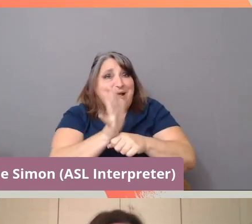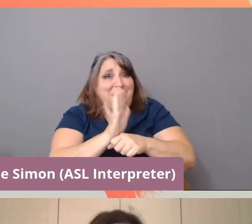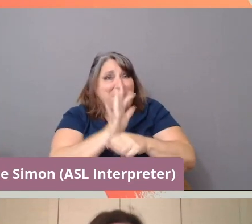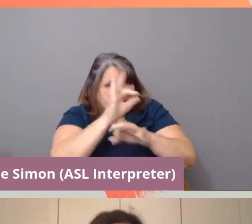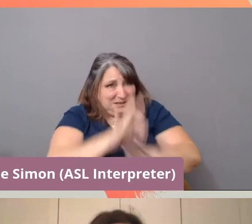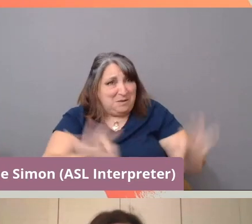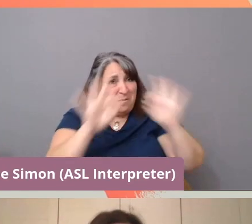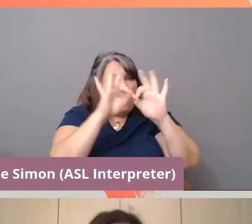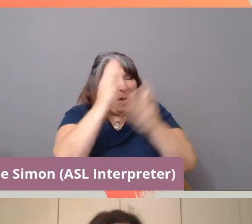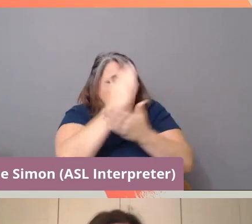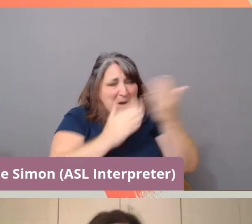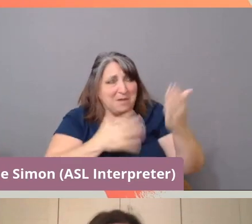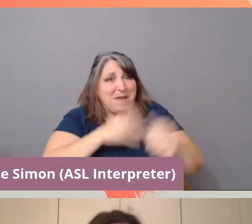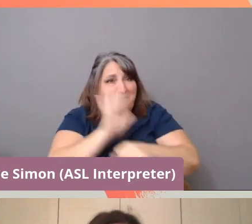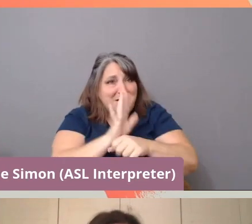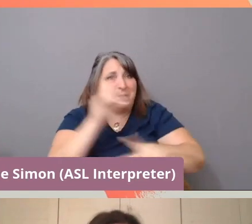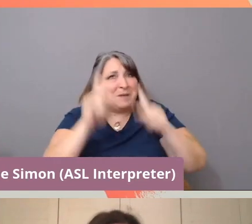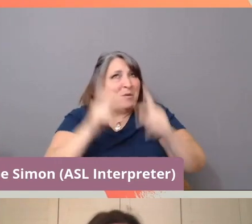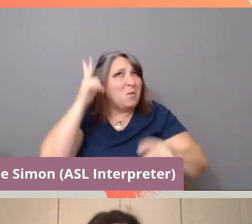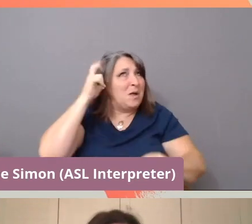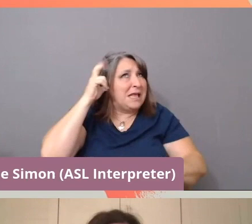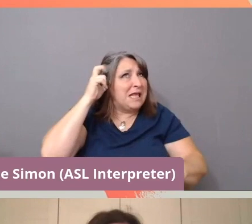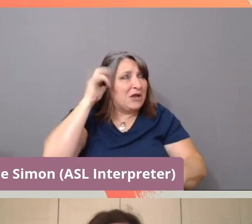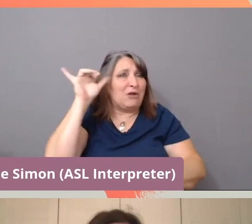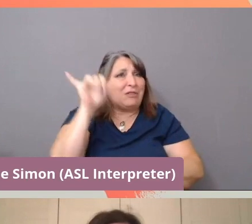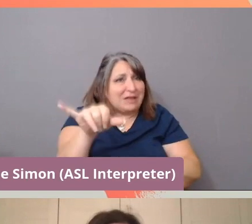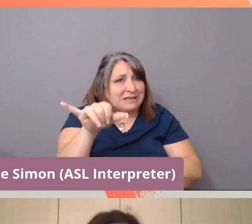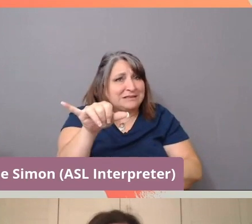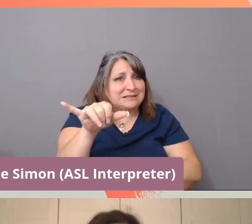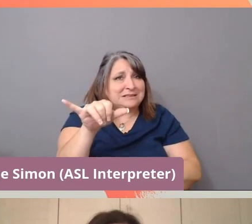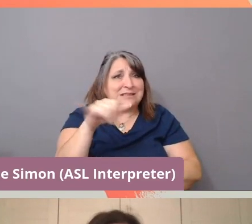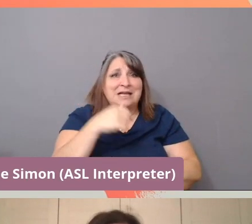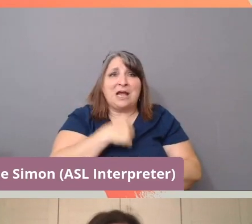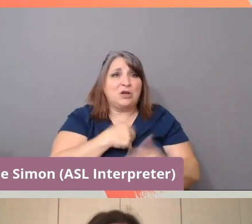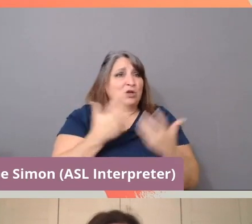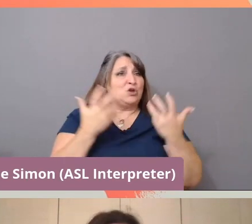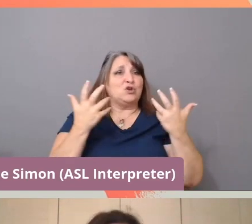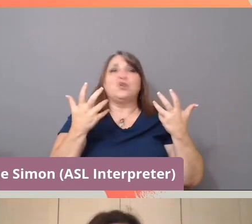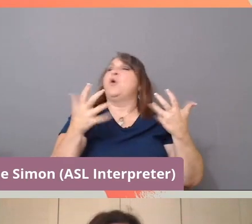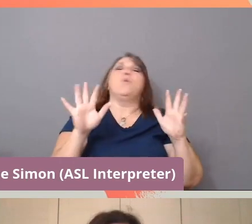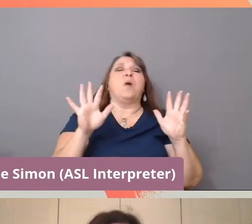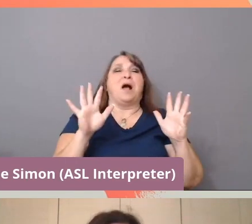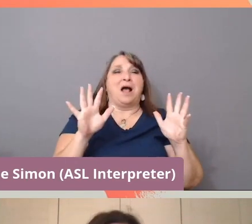People are going to hear this. And you don't want to just, like Rodney said,